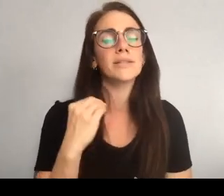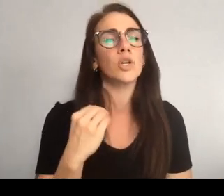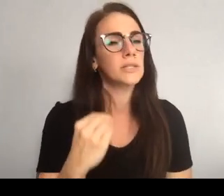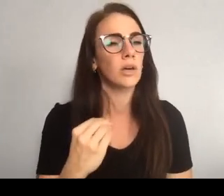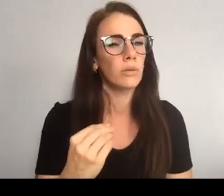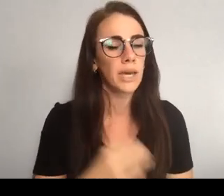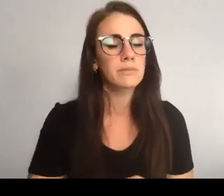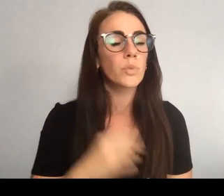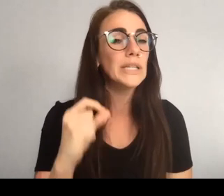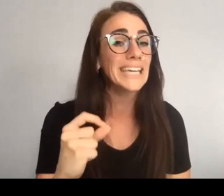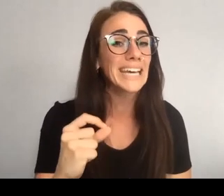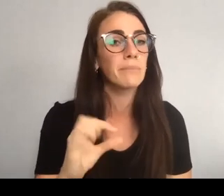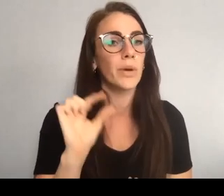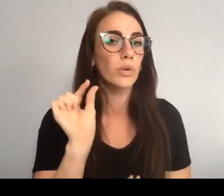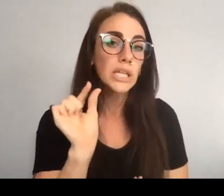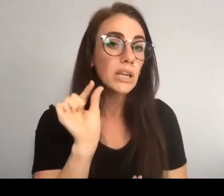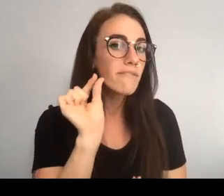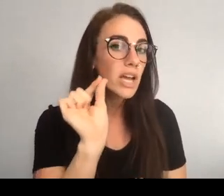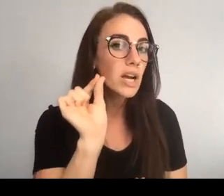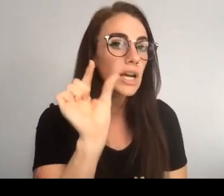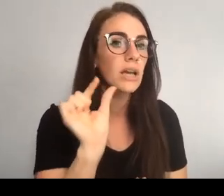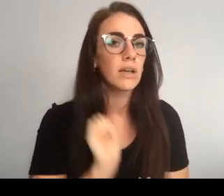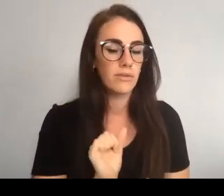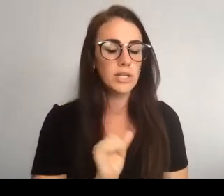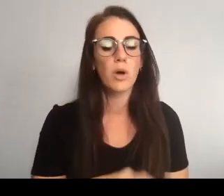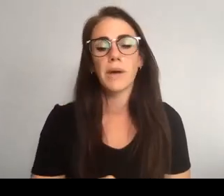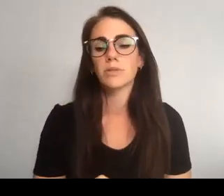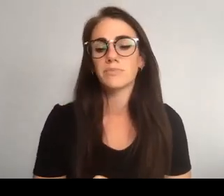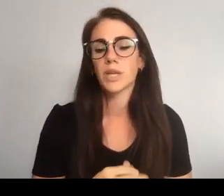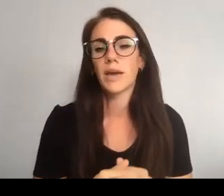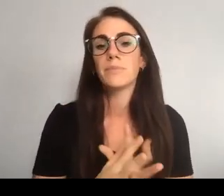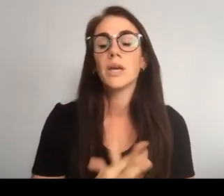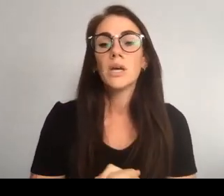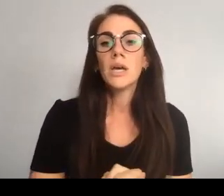as good as it could be so we need it we only need a very small amount, Ok. Now if we look